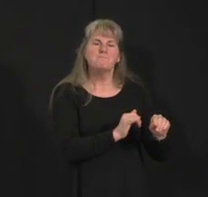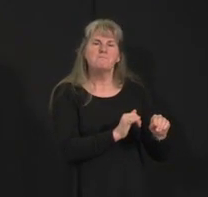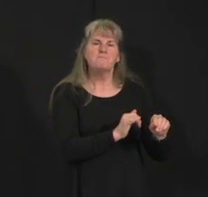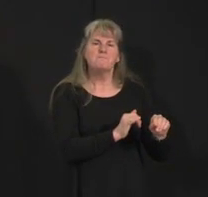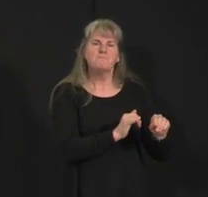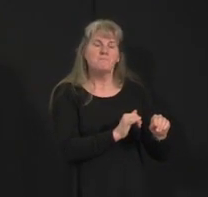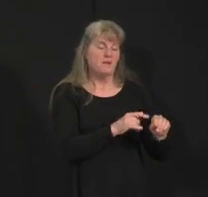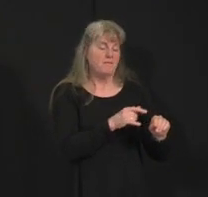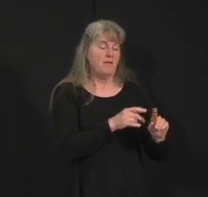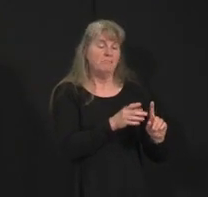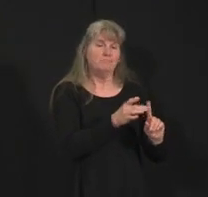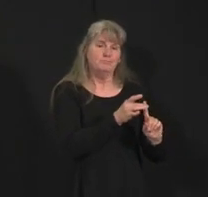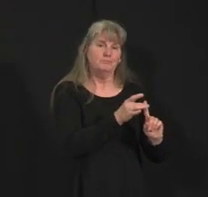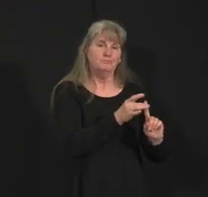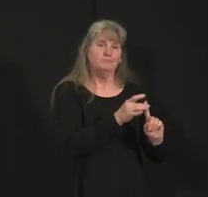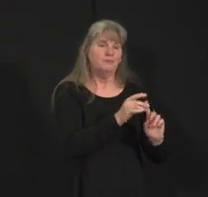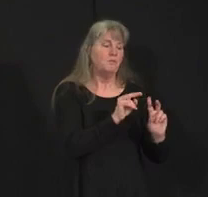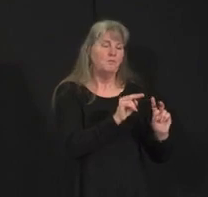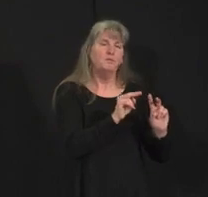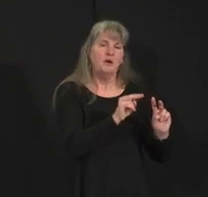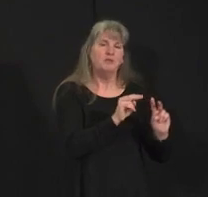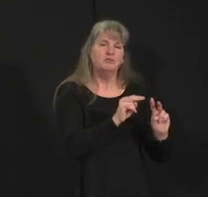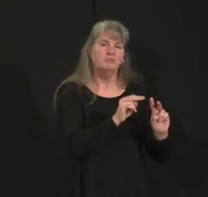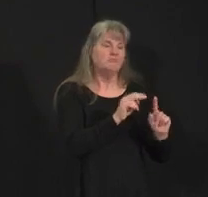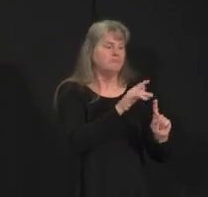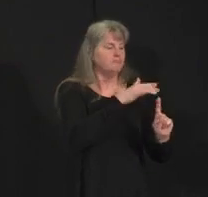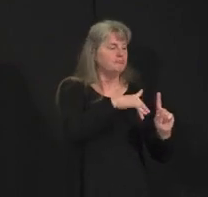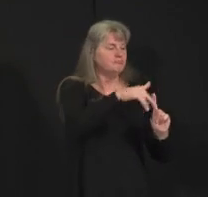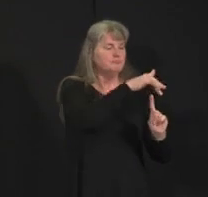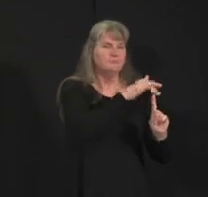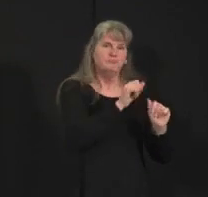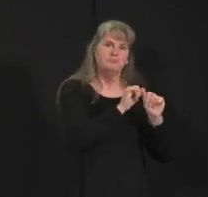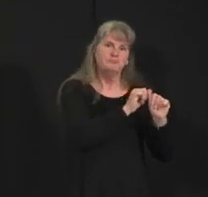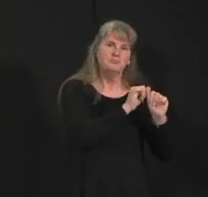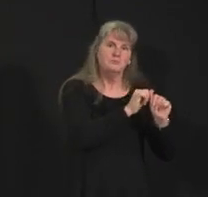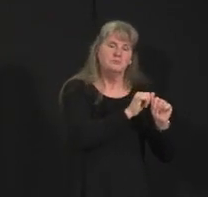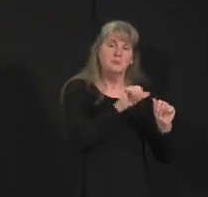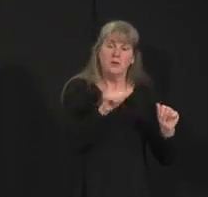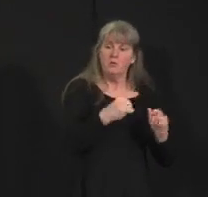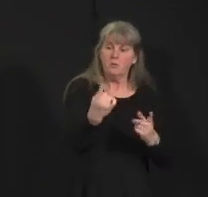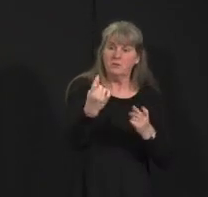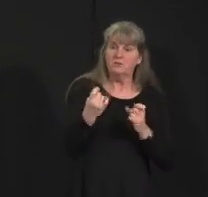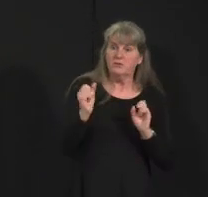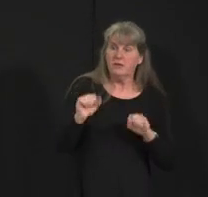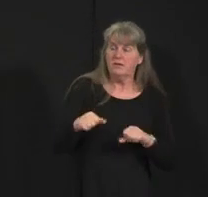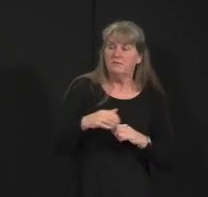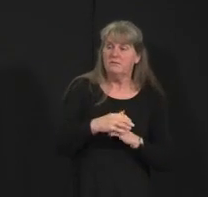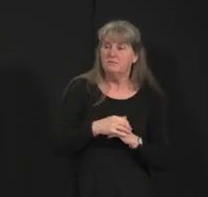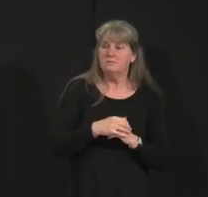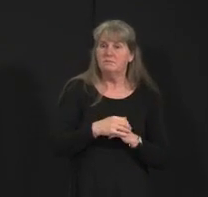case and contact. Follow-up, Gabrielle?